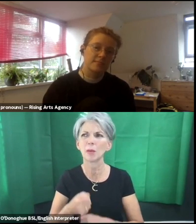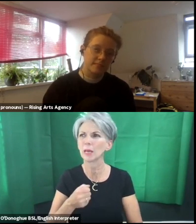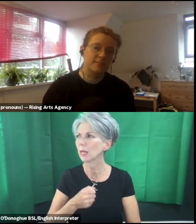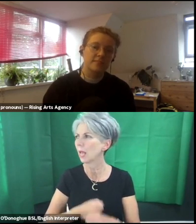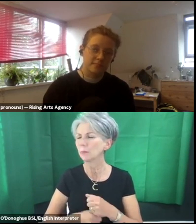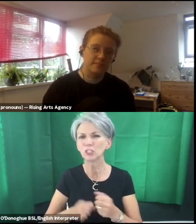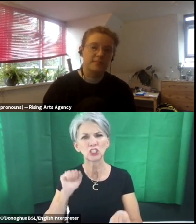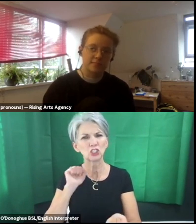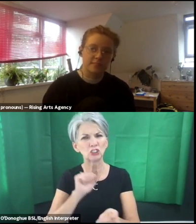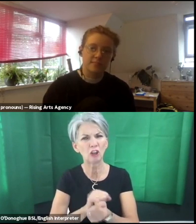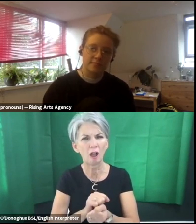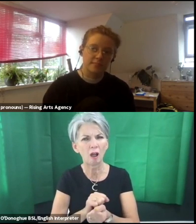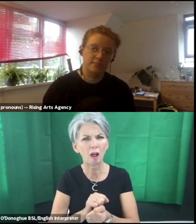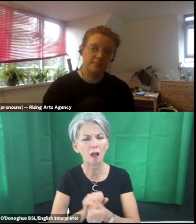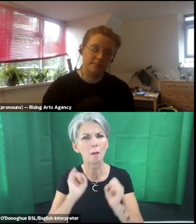of not challenging my boss.